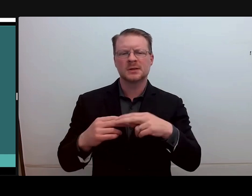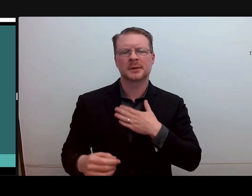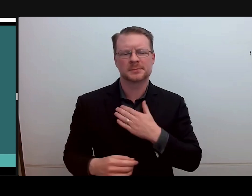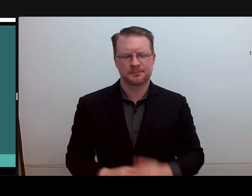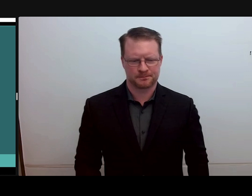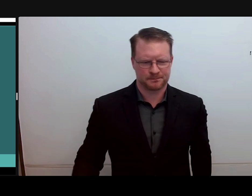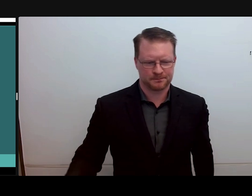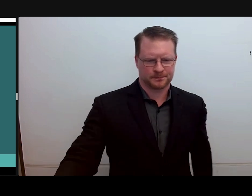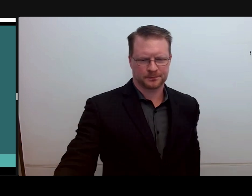Next slide, please.